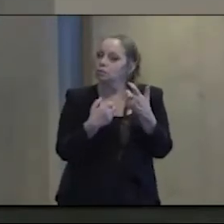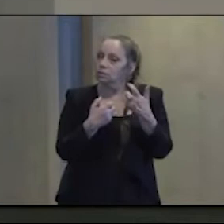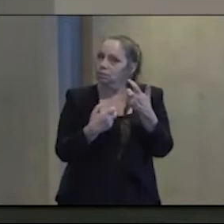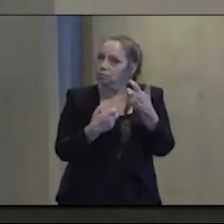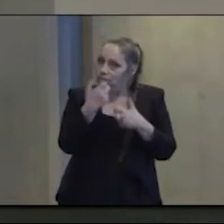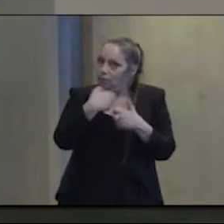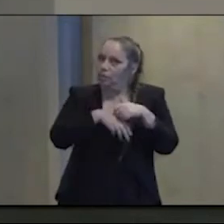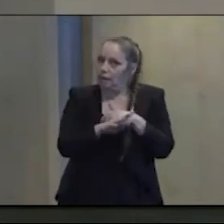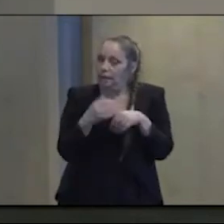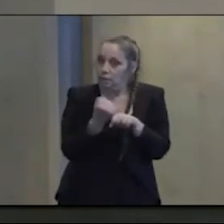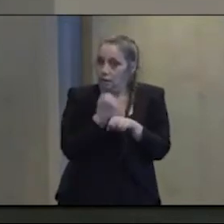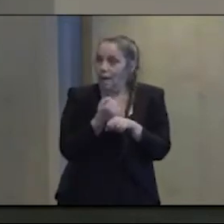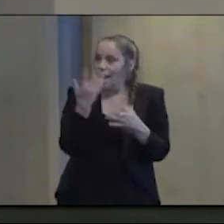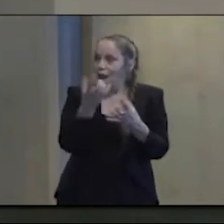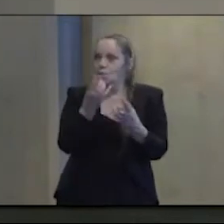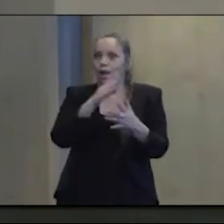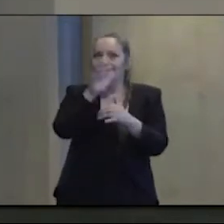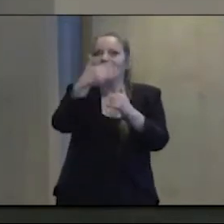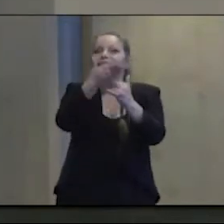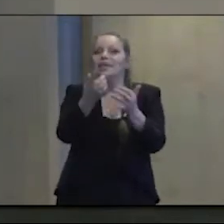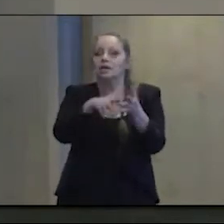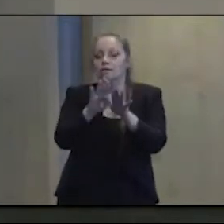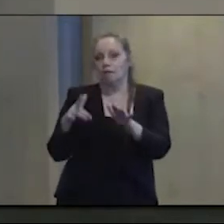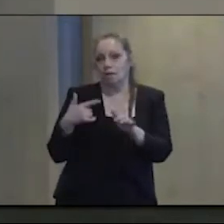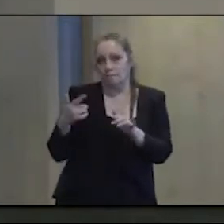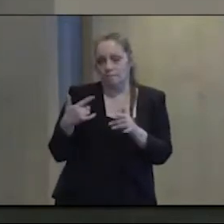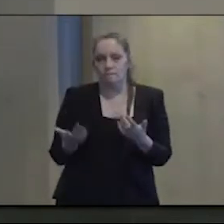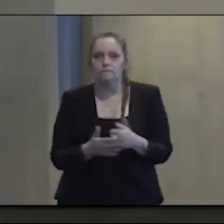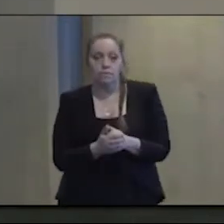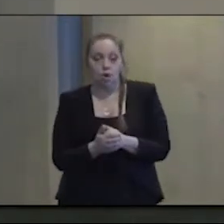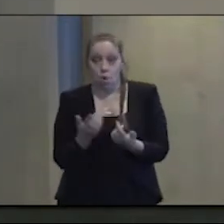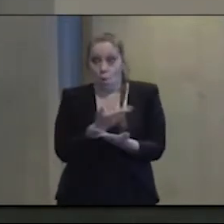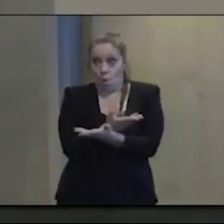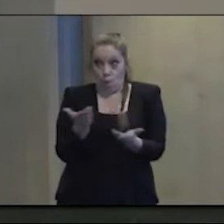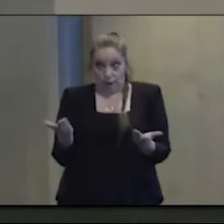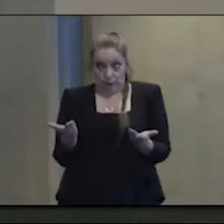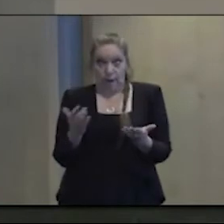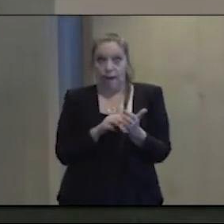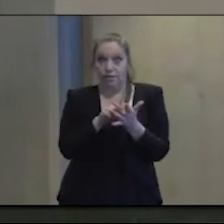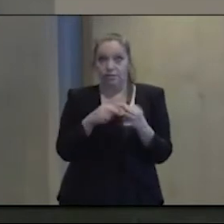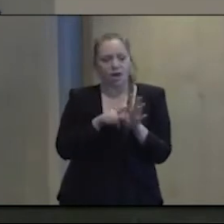and of course the waste at the end of life. We as a society have embraced solar energy production.